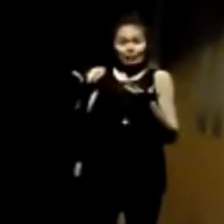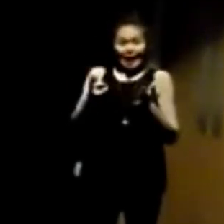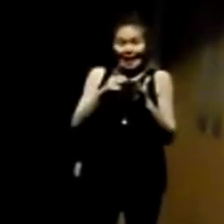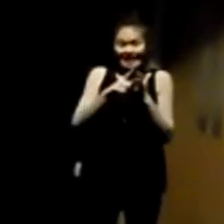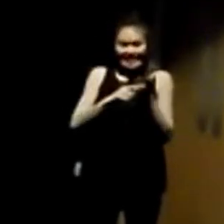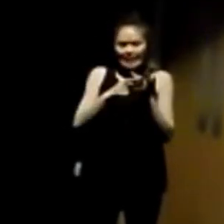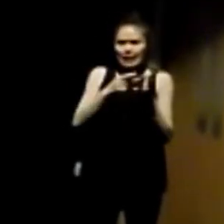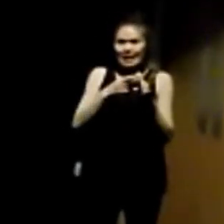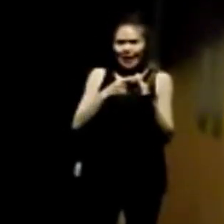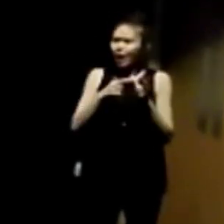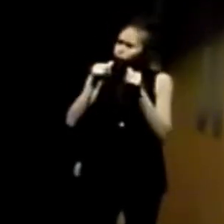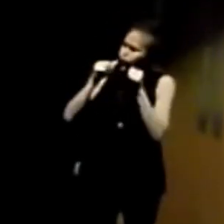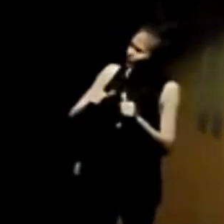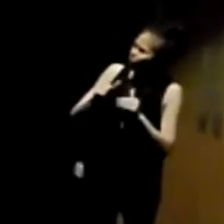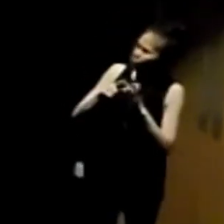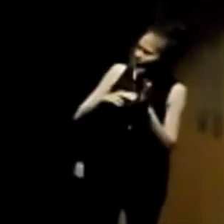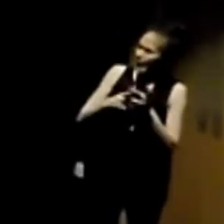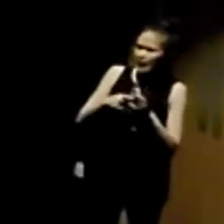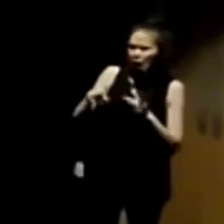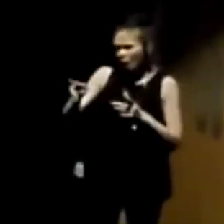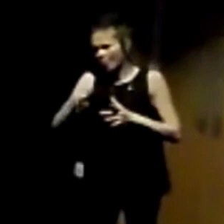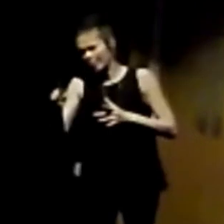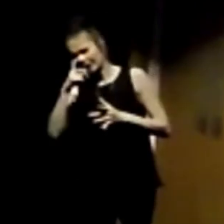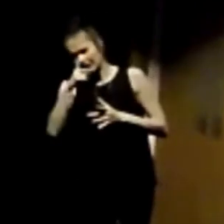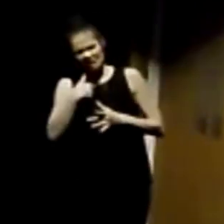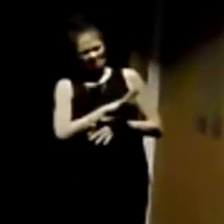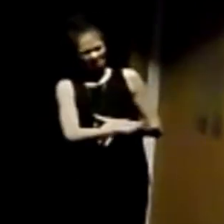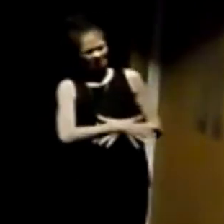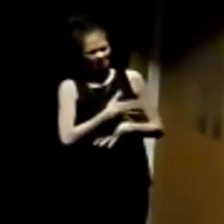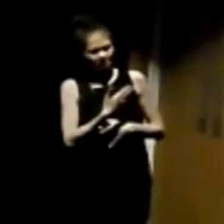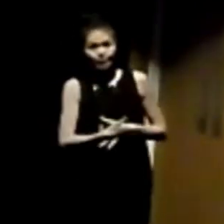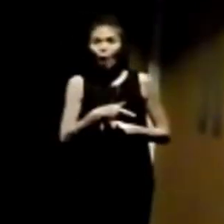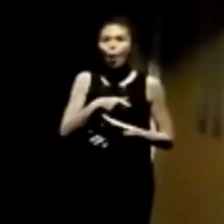Uh she ends up she a goth. Should mention that.